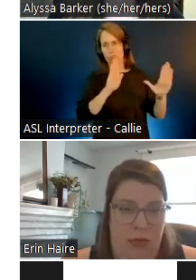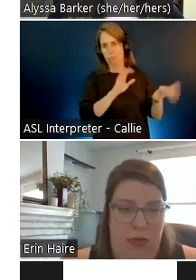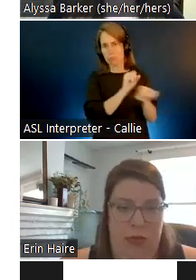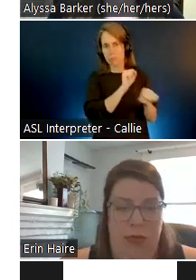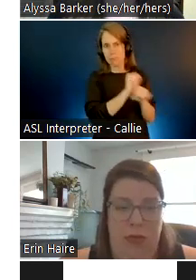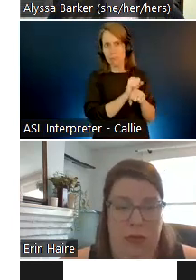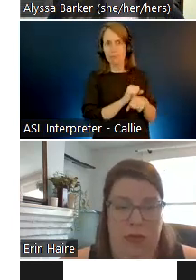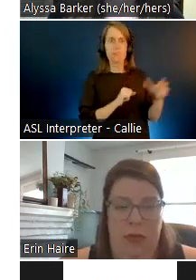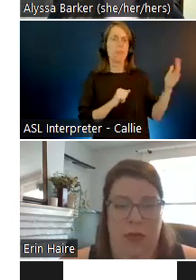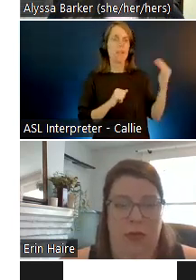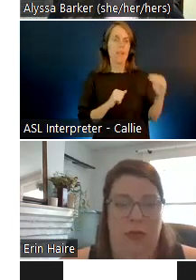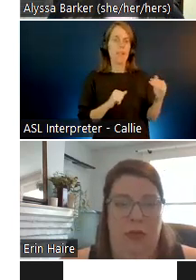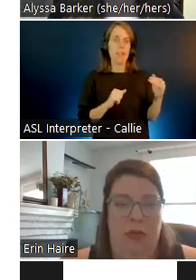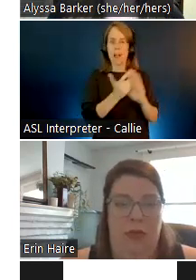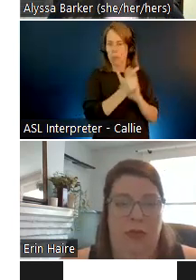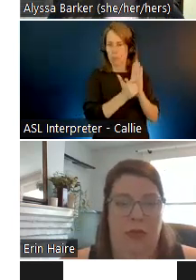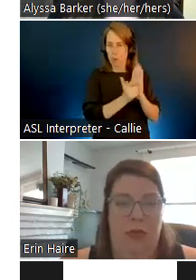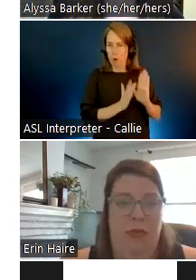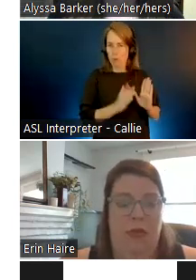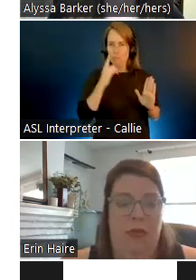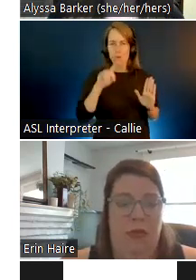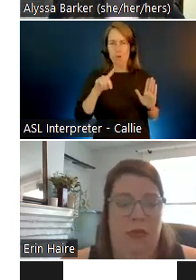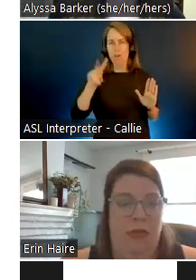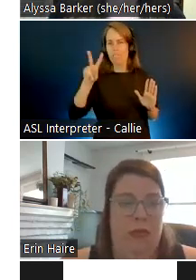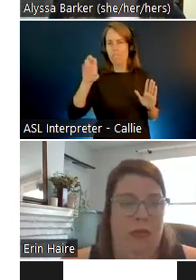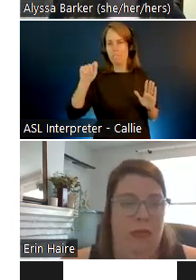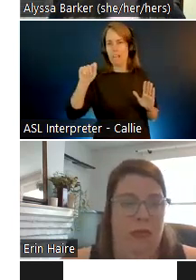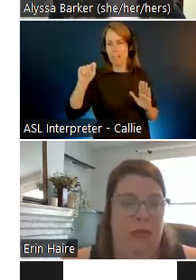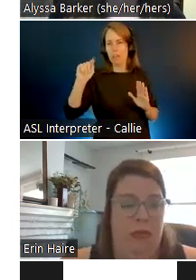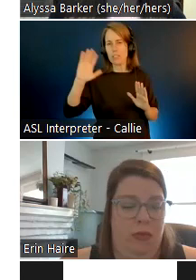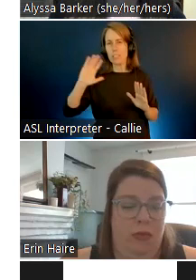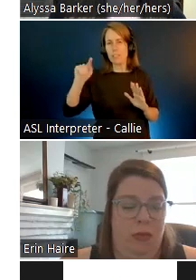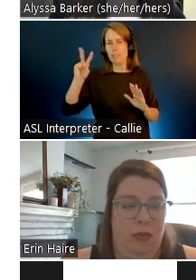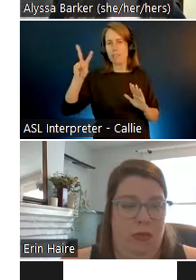and Lawyers for Vets is one of their services specifically for veterans